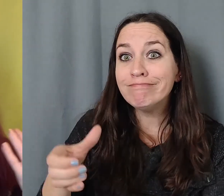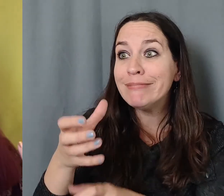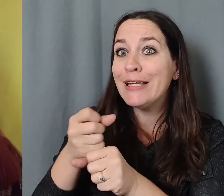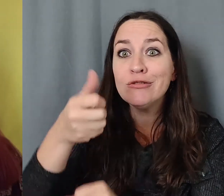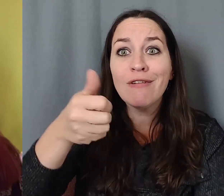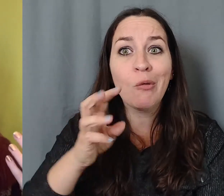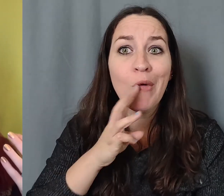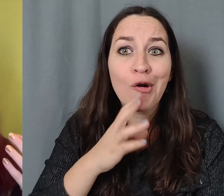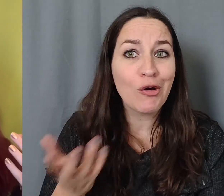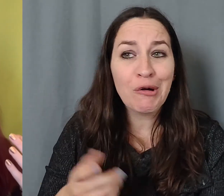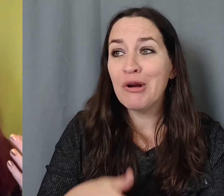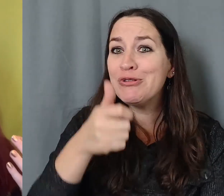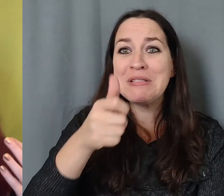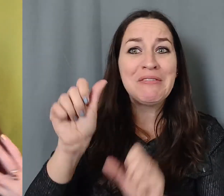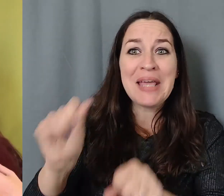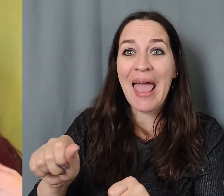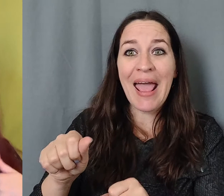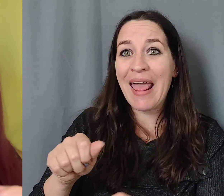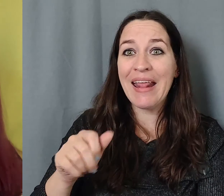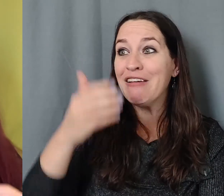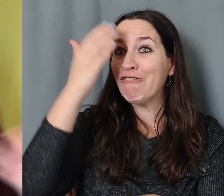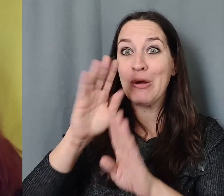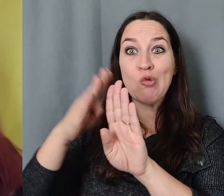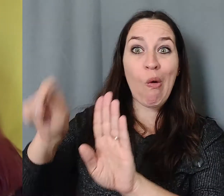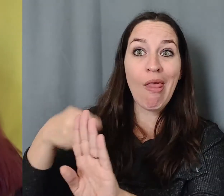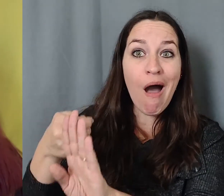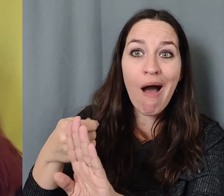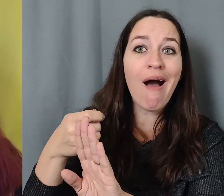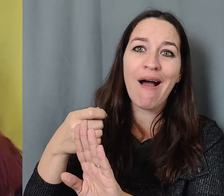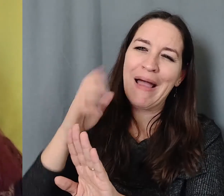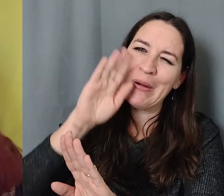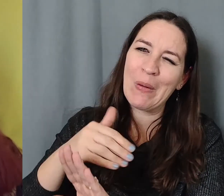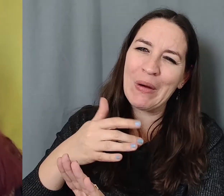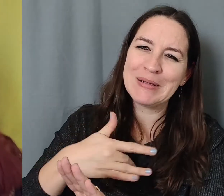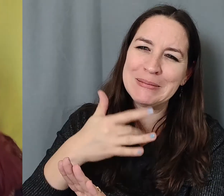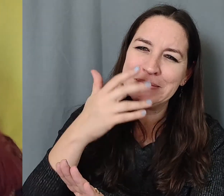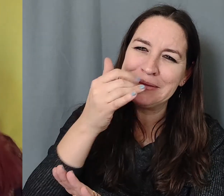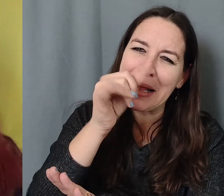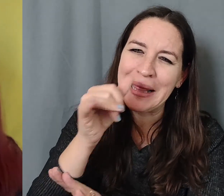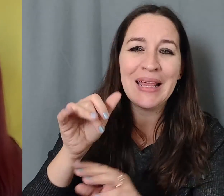of water. You are probably an expert at locking your front door. There are a million things you're great at and more and more serious things than